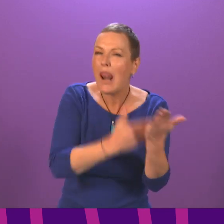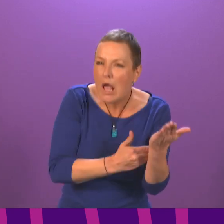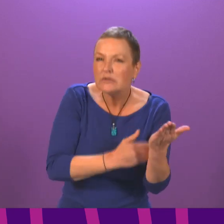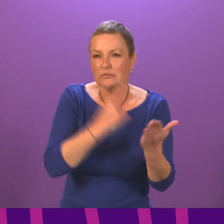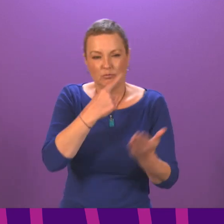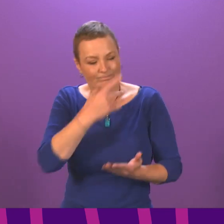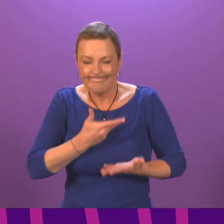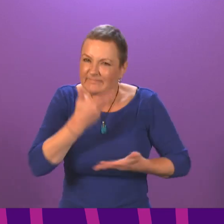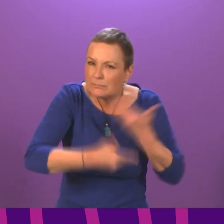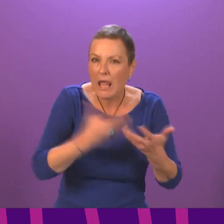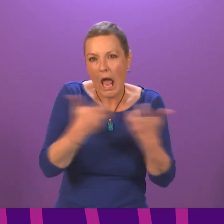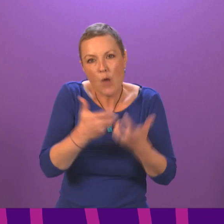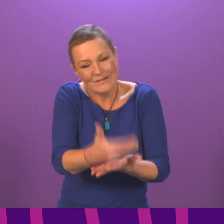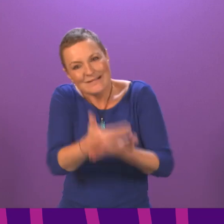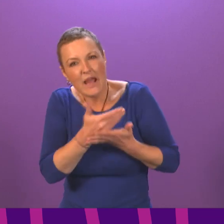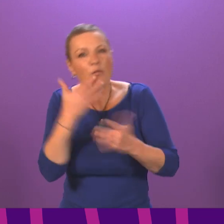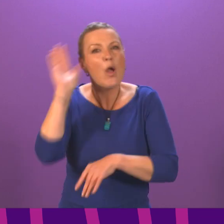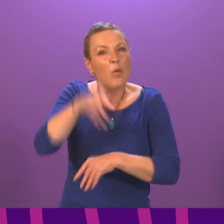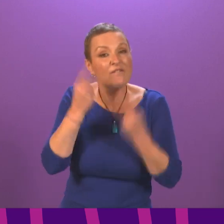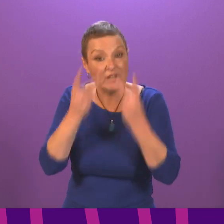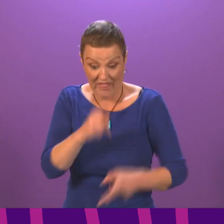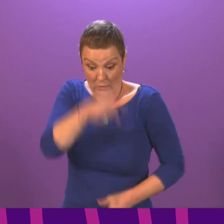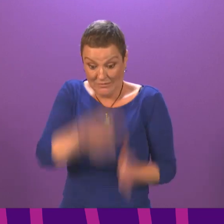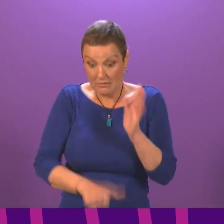that as safe as possible. That testing programme will get under way next week.